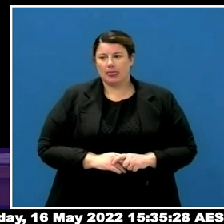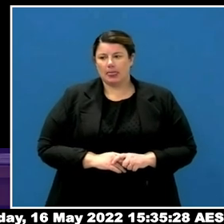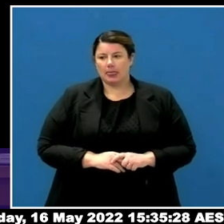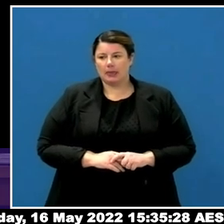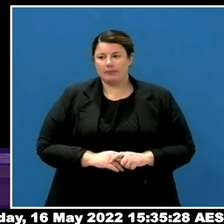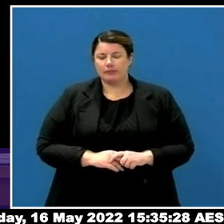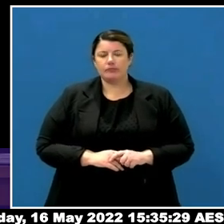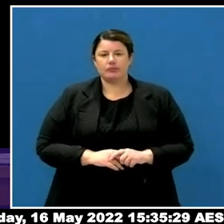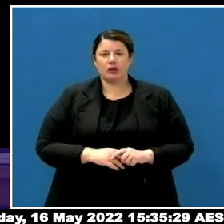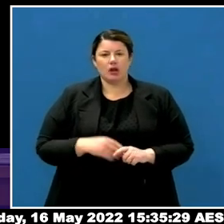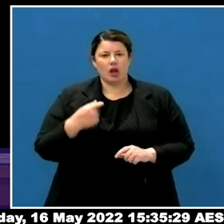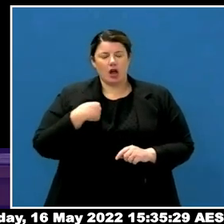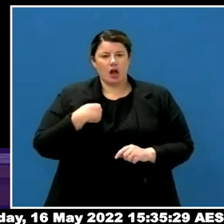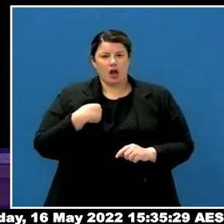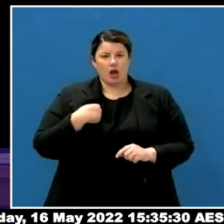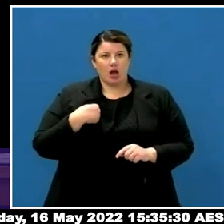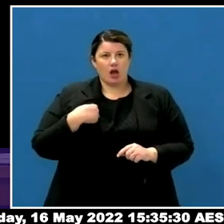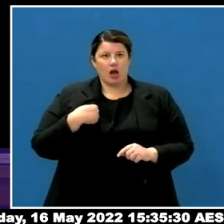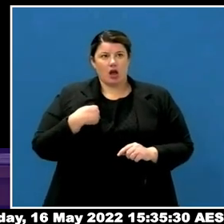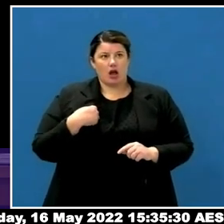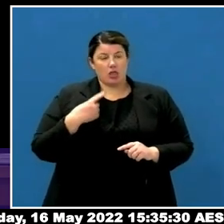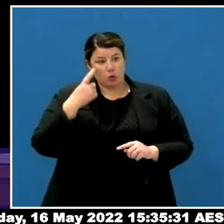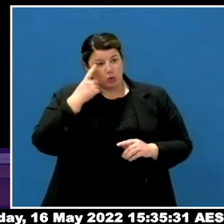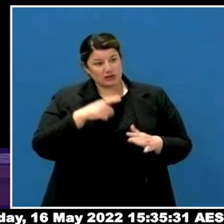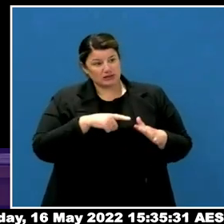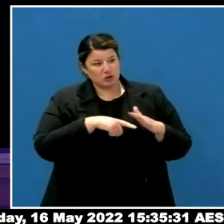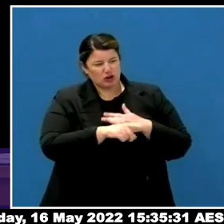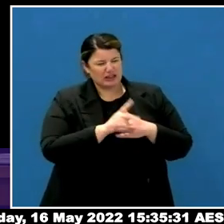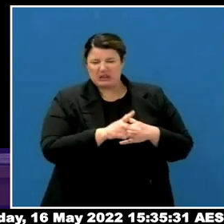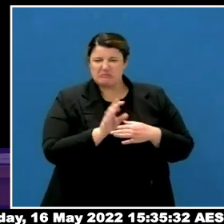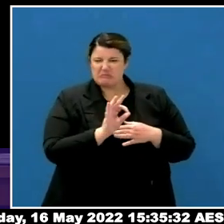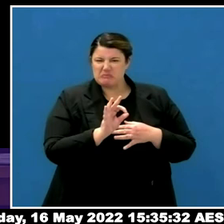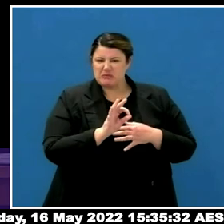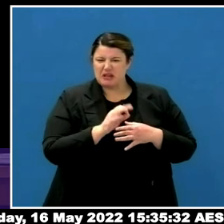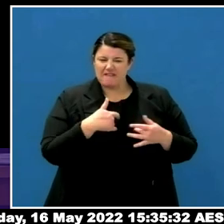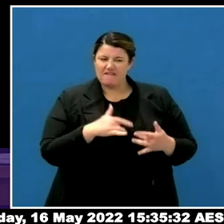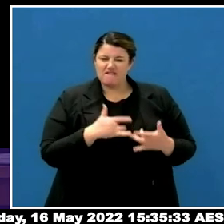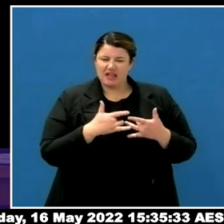More serious, thank you, more serious than that, and I was extremely worried,